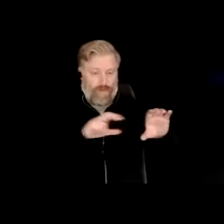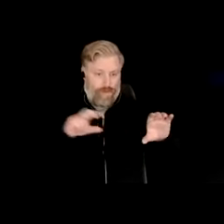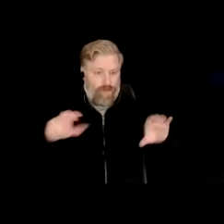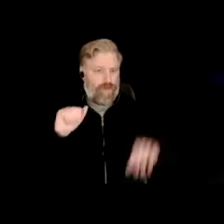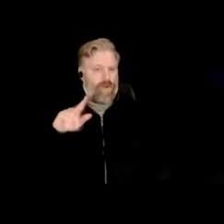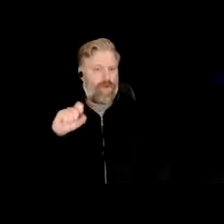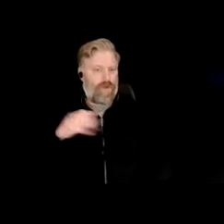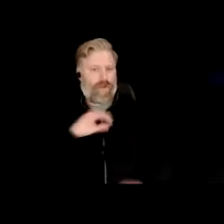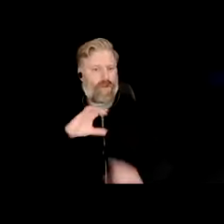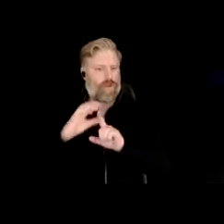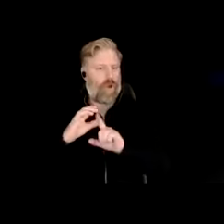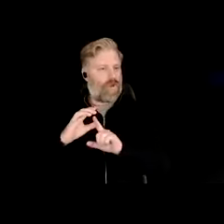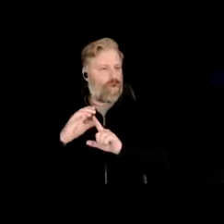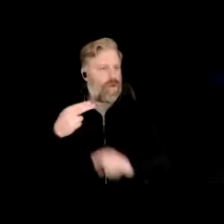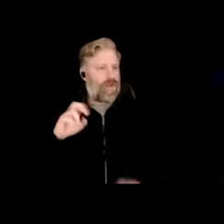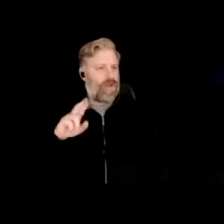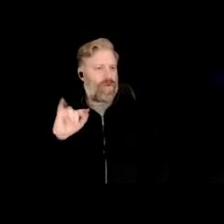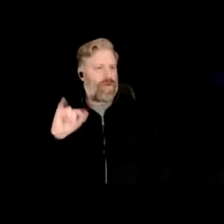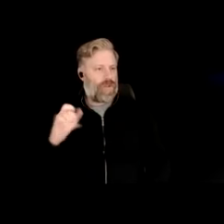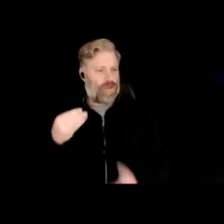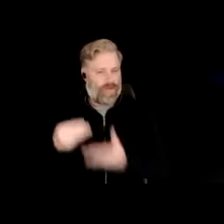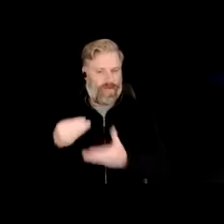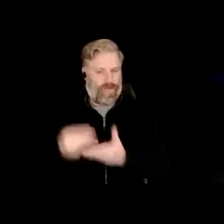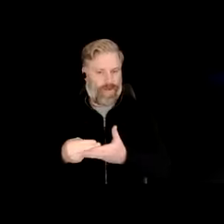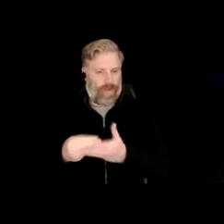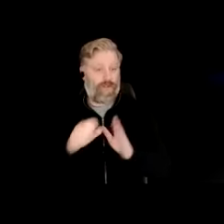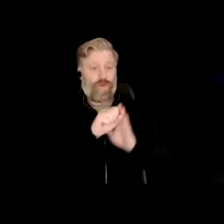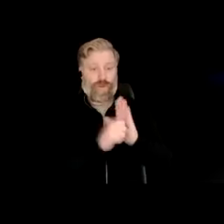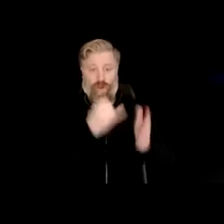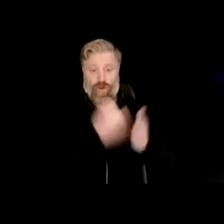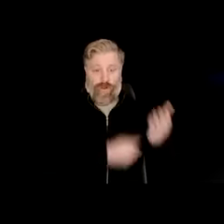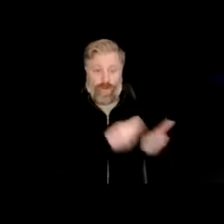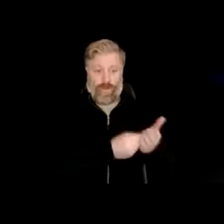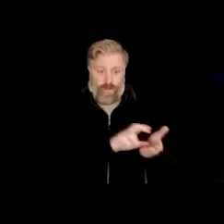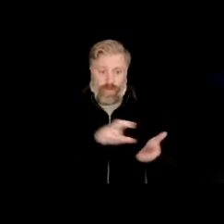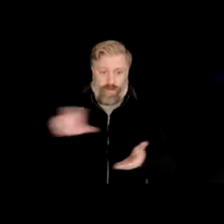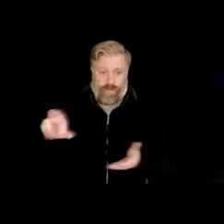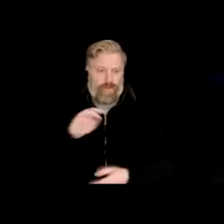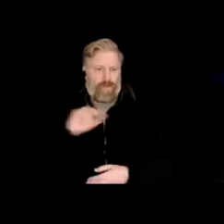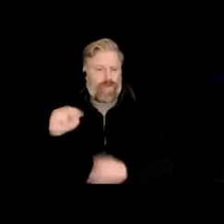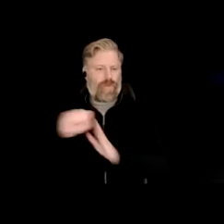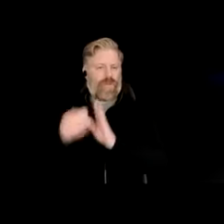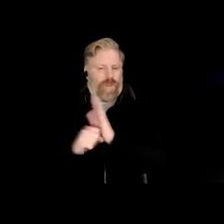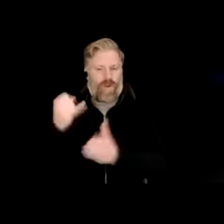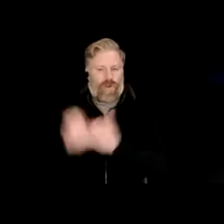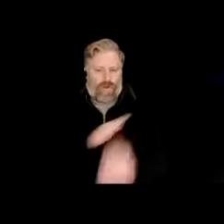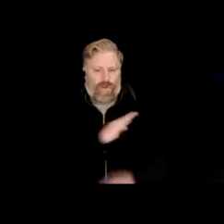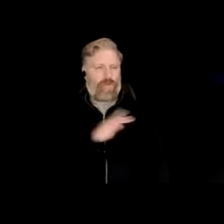And below that state arts dollars go to the Minnesota State Arts Board, and their logo is to the right, and they are a state agency.